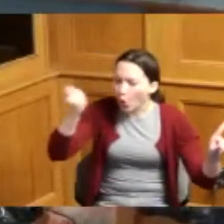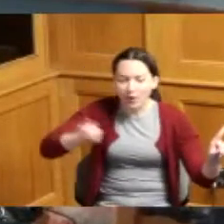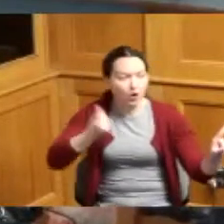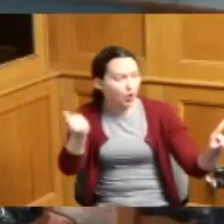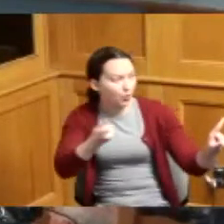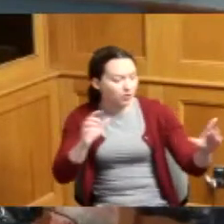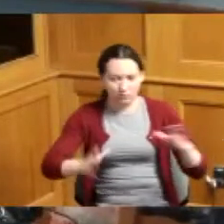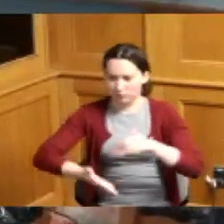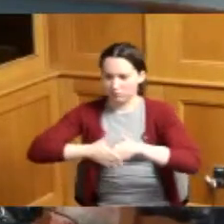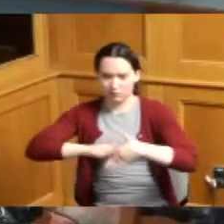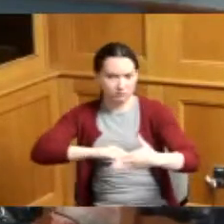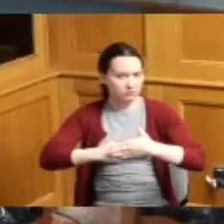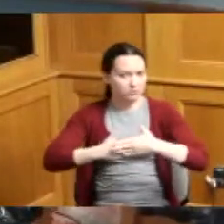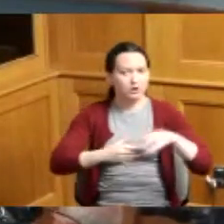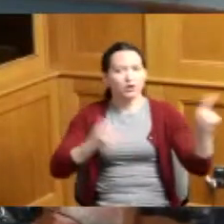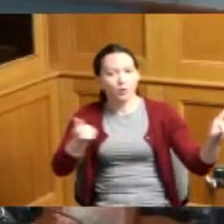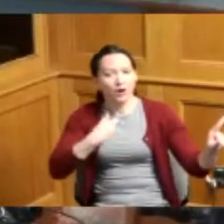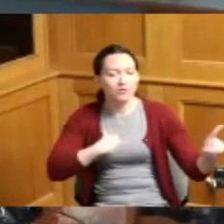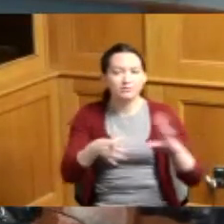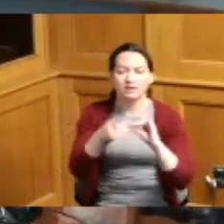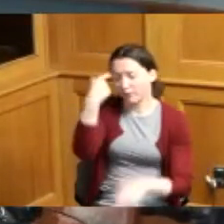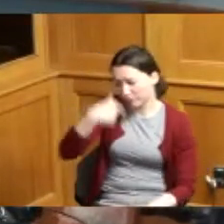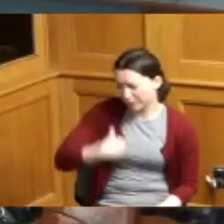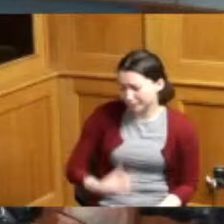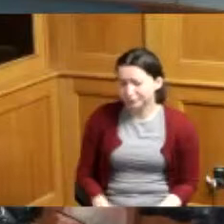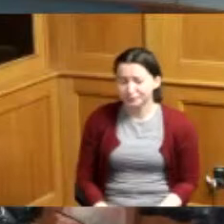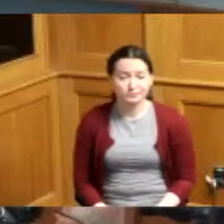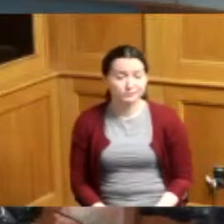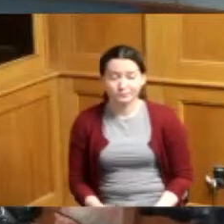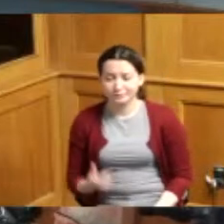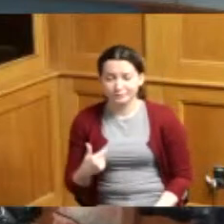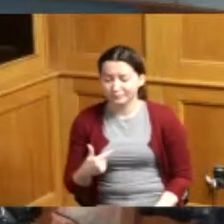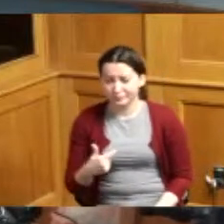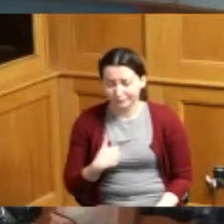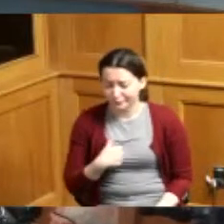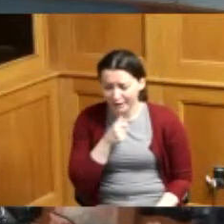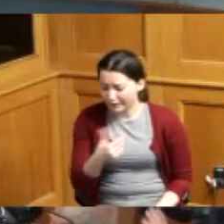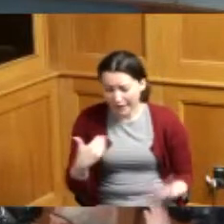information but I don't I gotta speak for me I didn't been here I didn't have this information